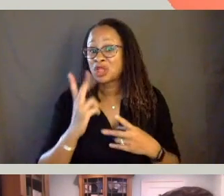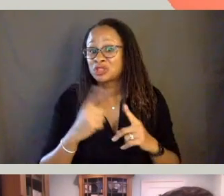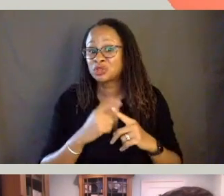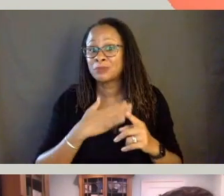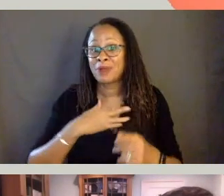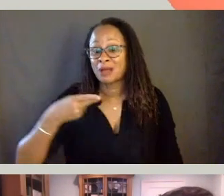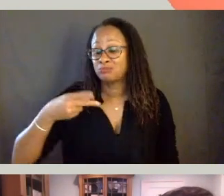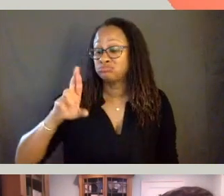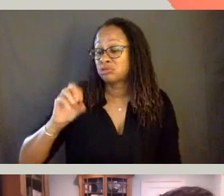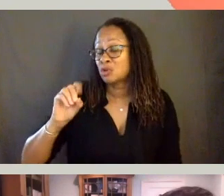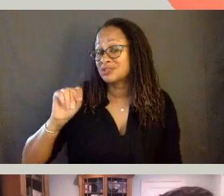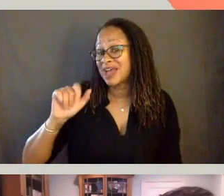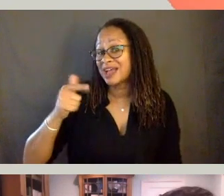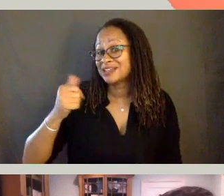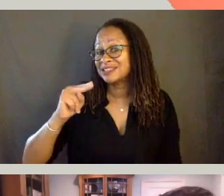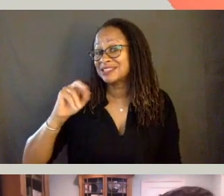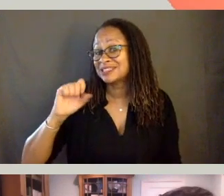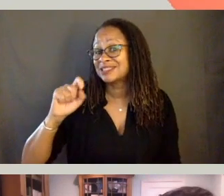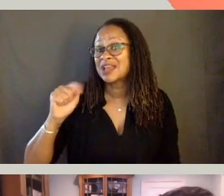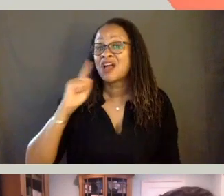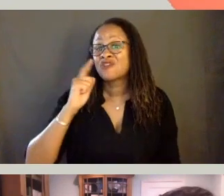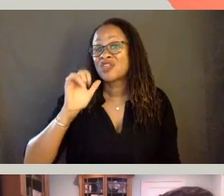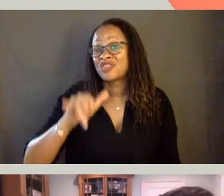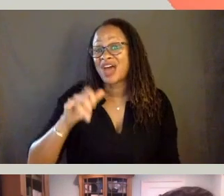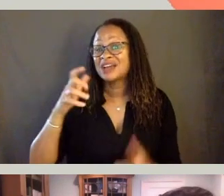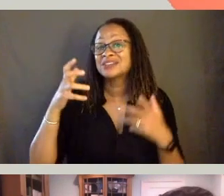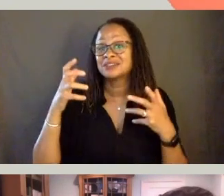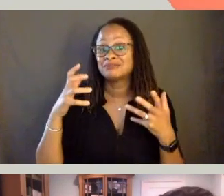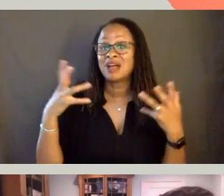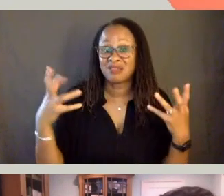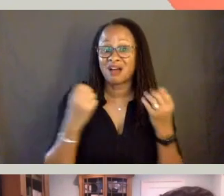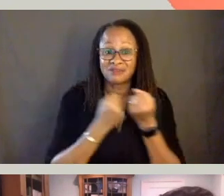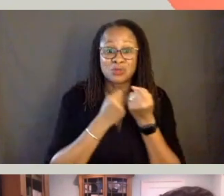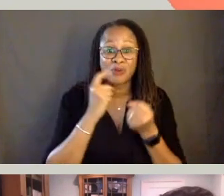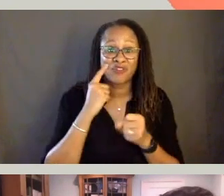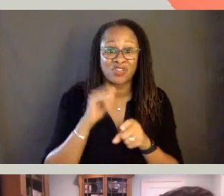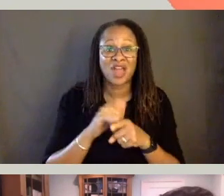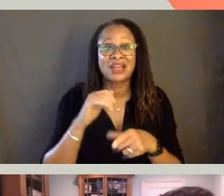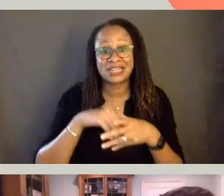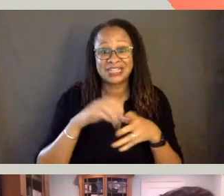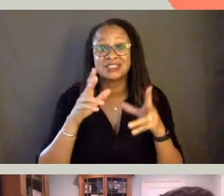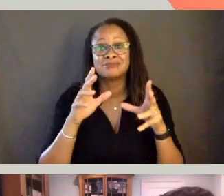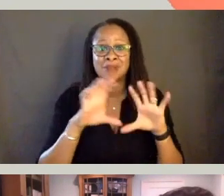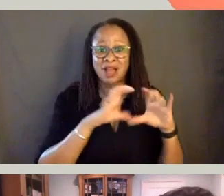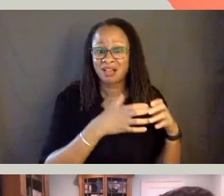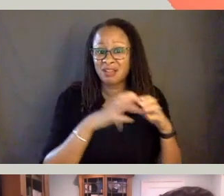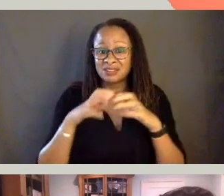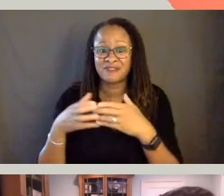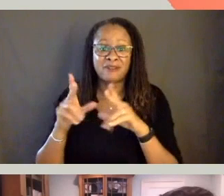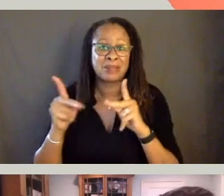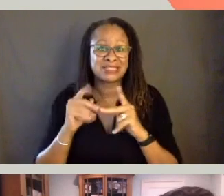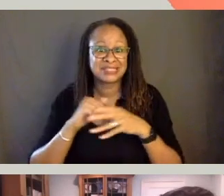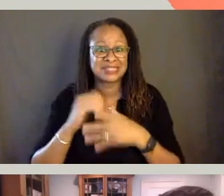for a lot of that support and the organizations and collectors in Chicago, because I don't want to be as hands-on with that,